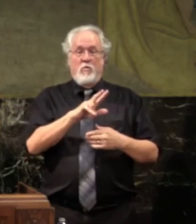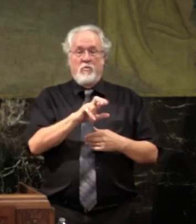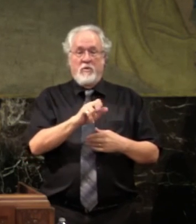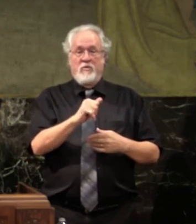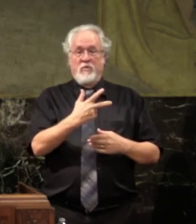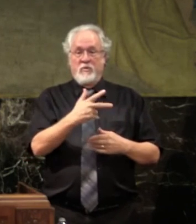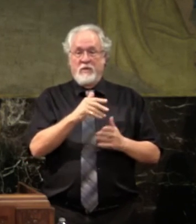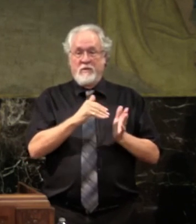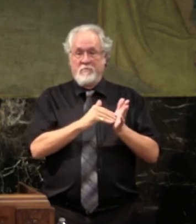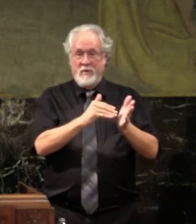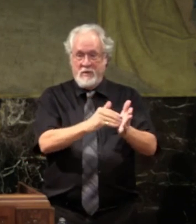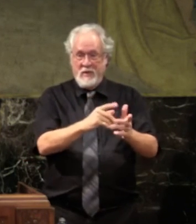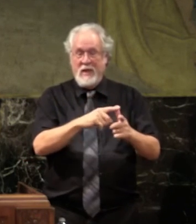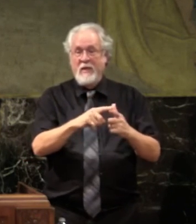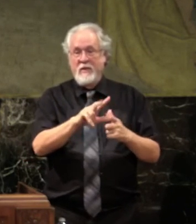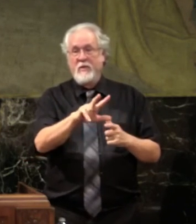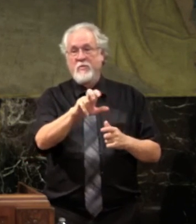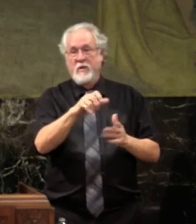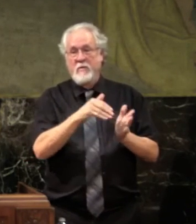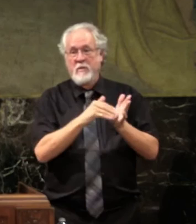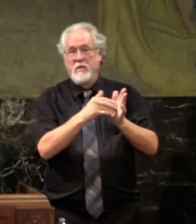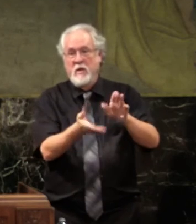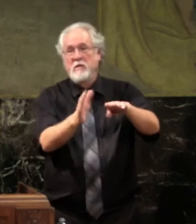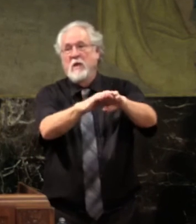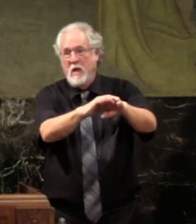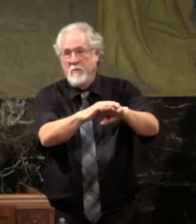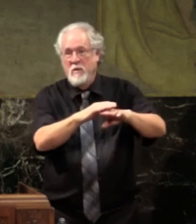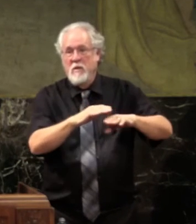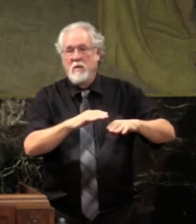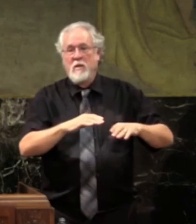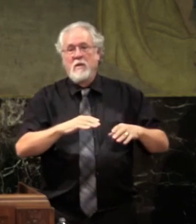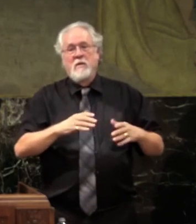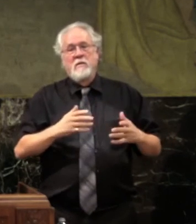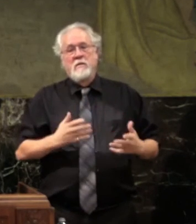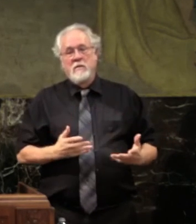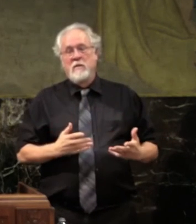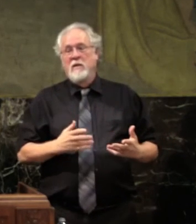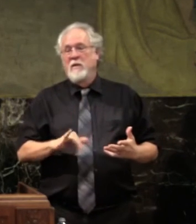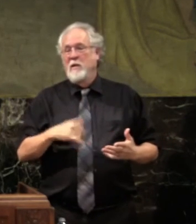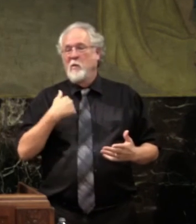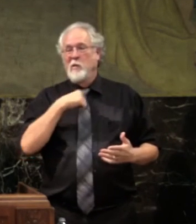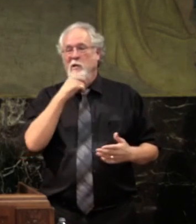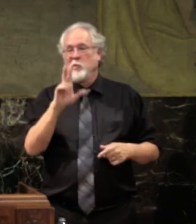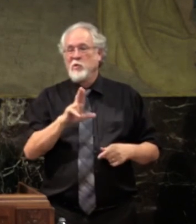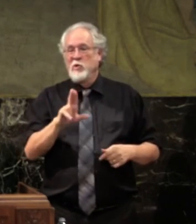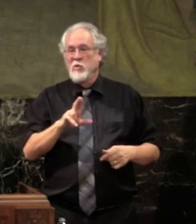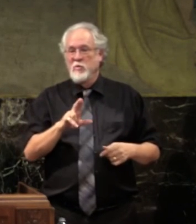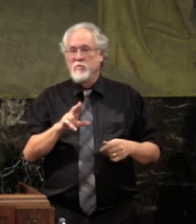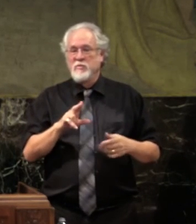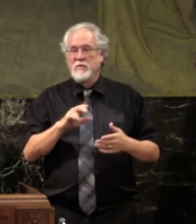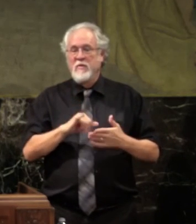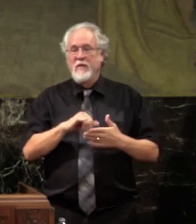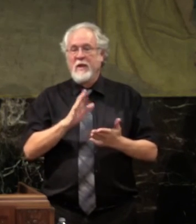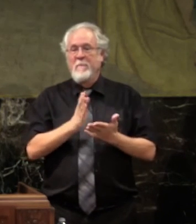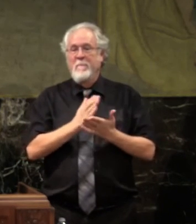then you put this 300 million on top of it that we would not use the budget stabilization form for its intended